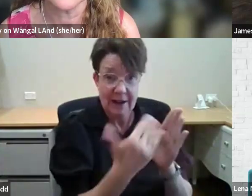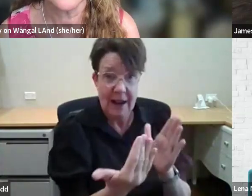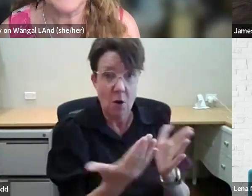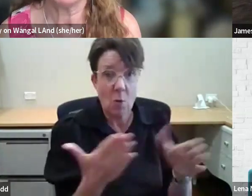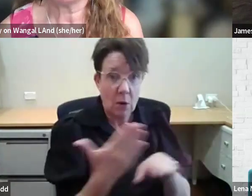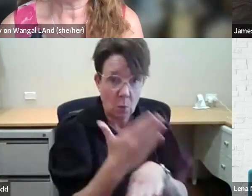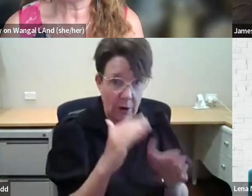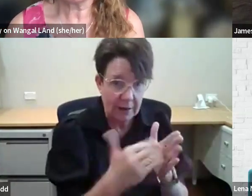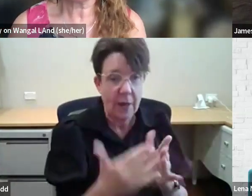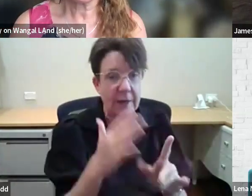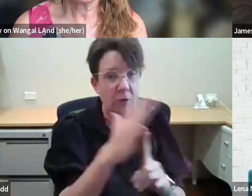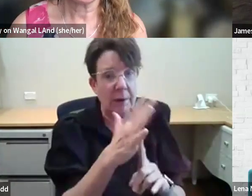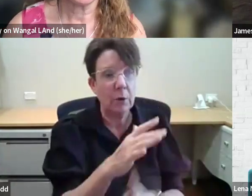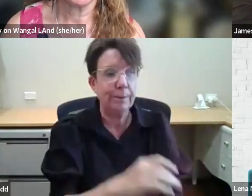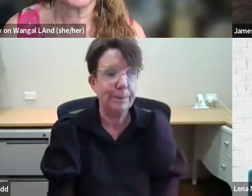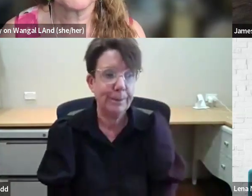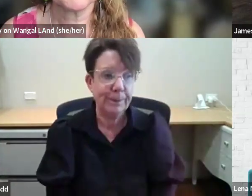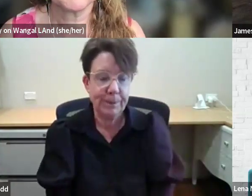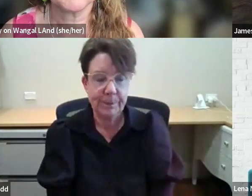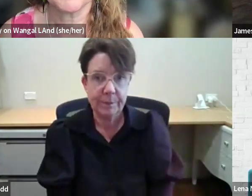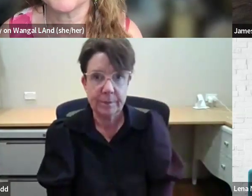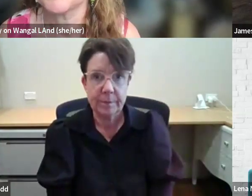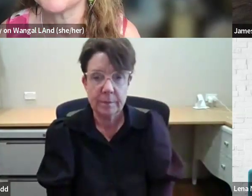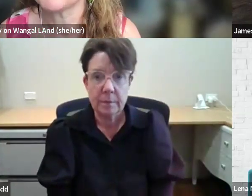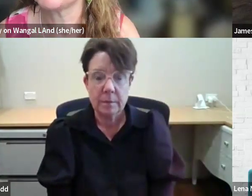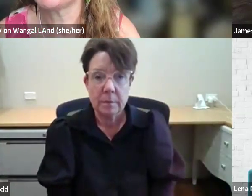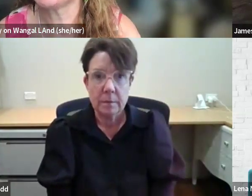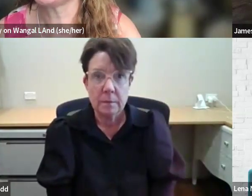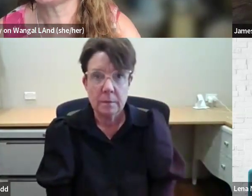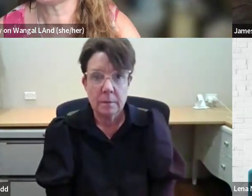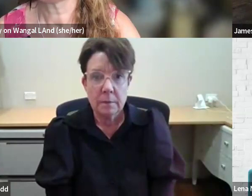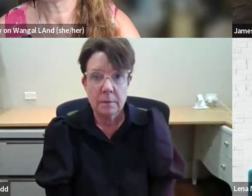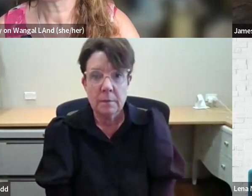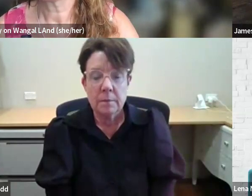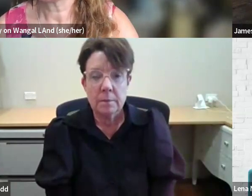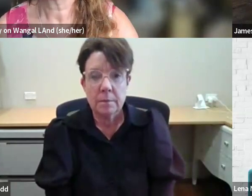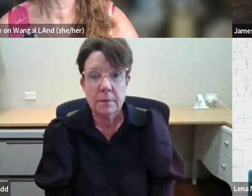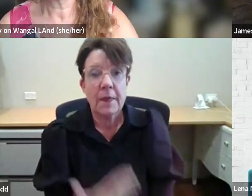I think you are spot on there.